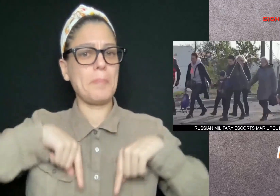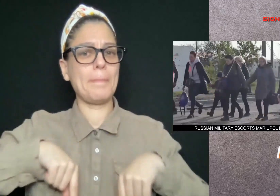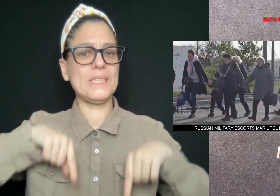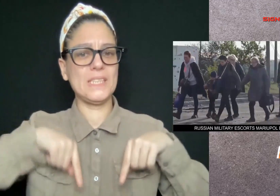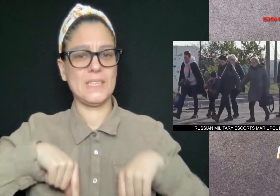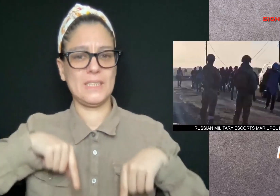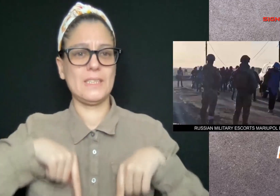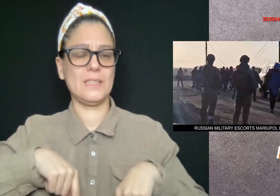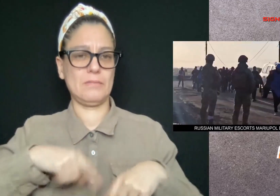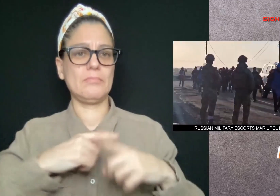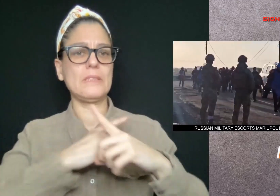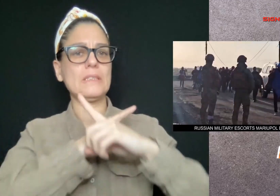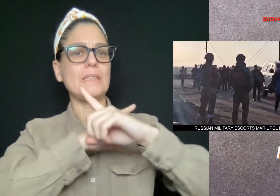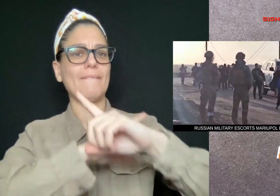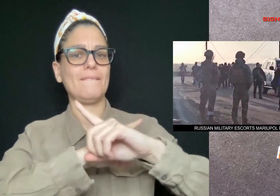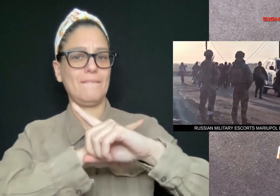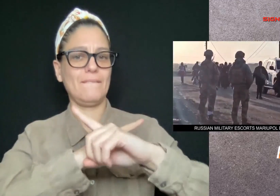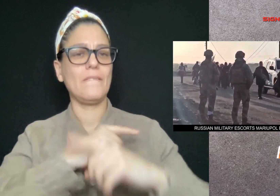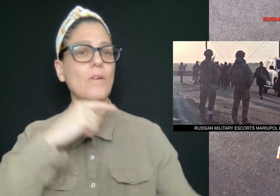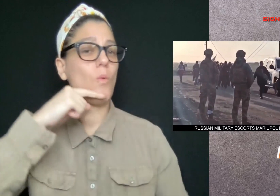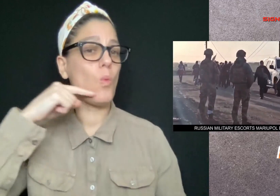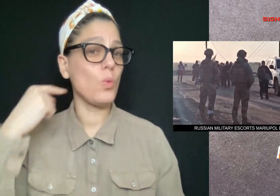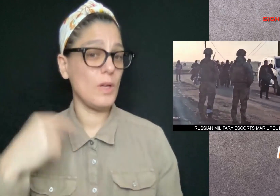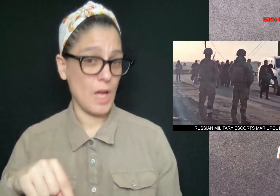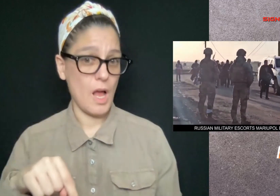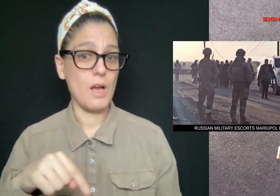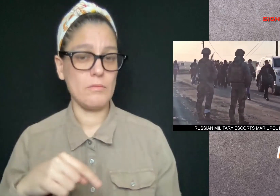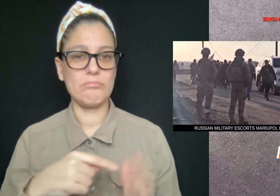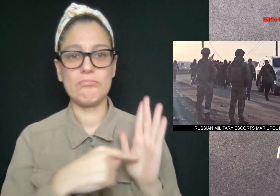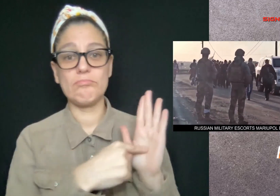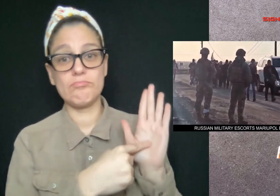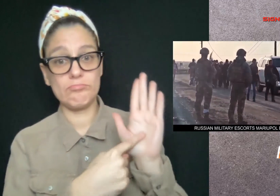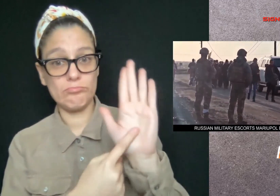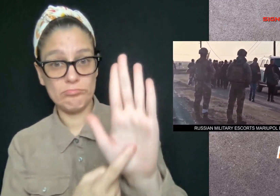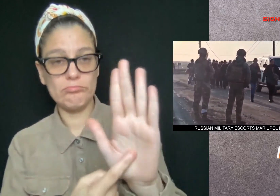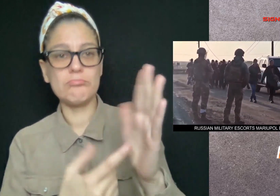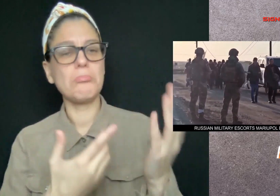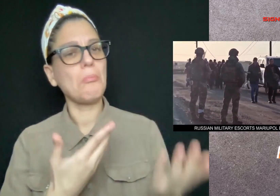this is video which was published on the Russian Defense Ministry